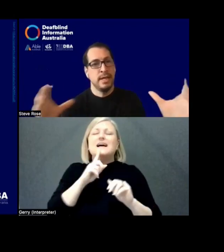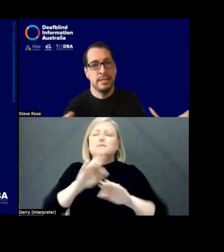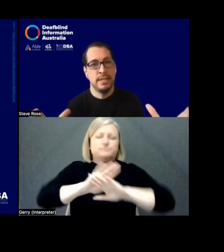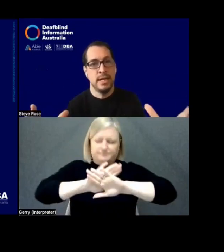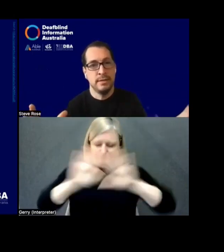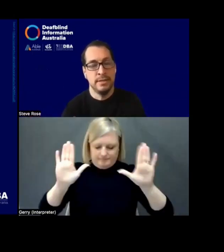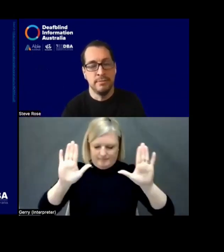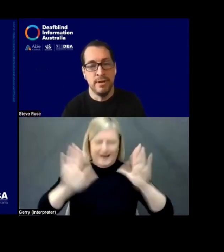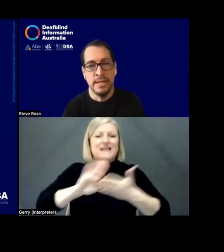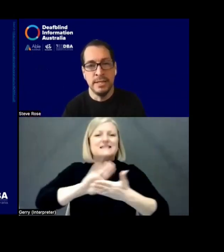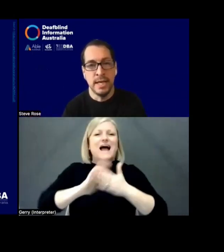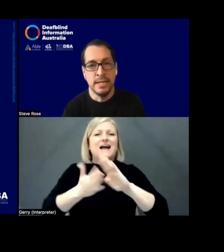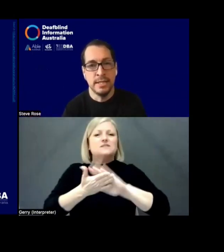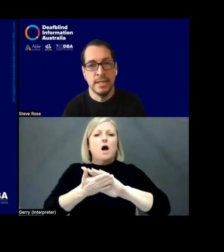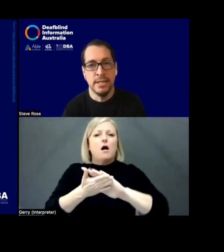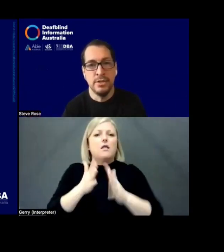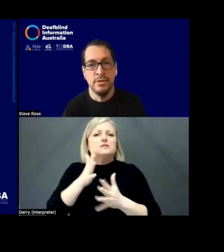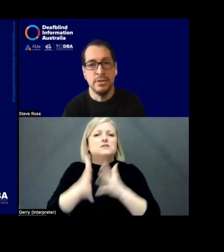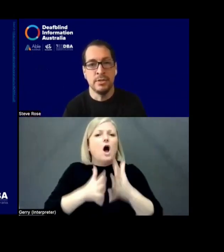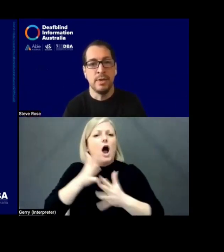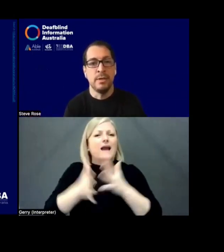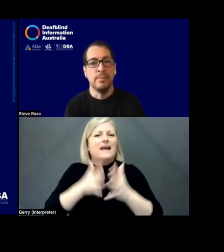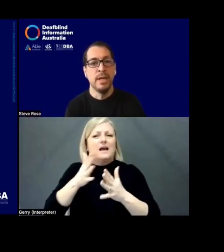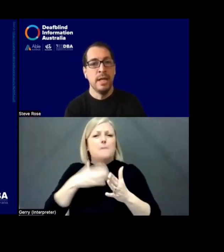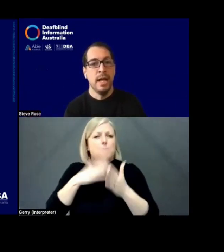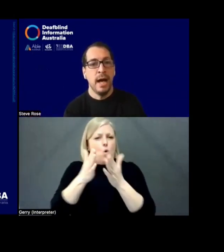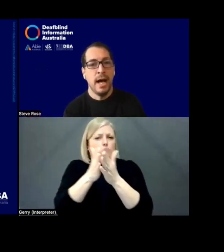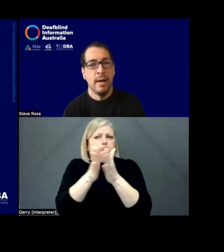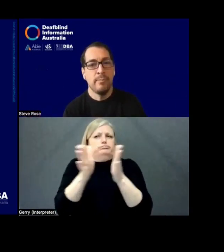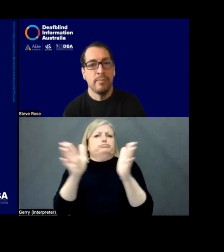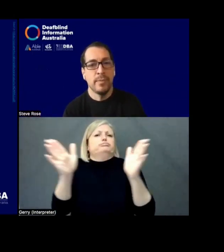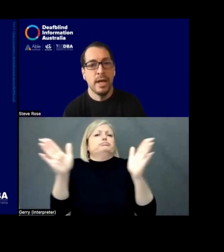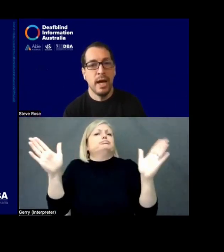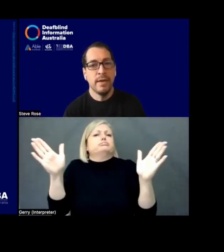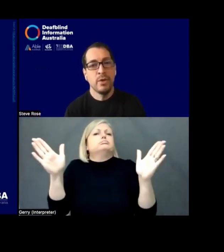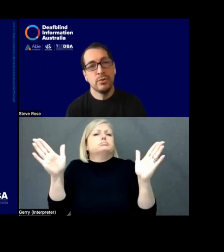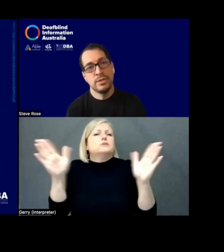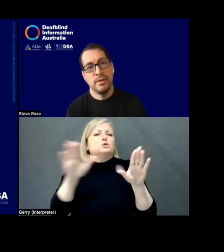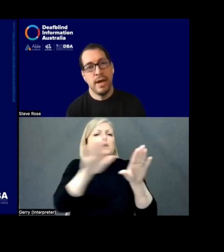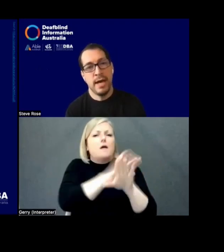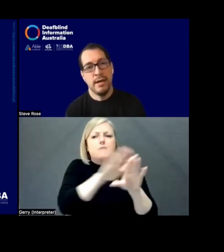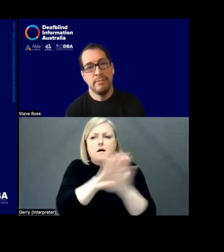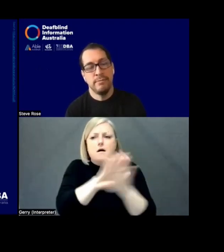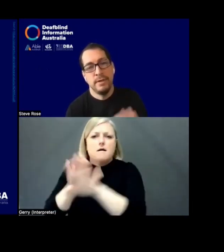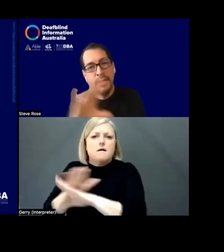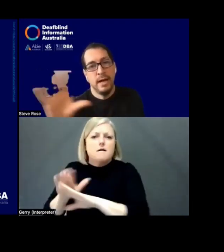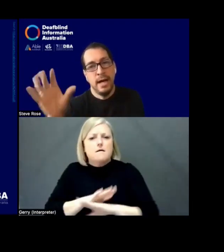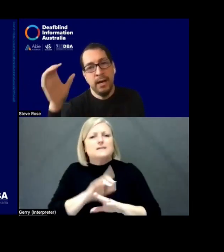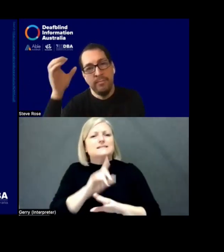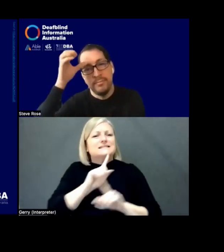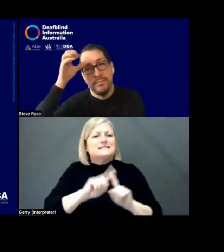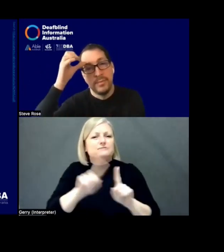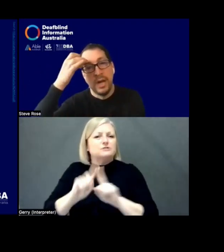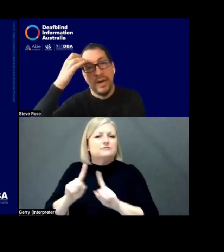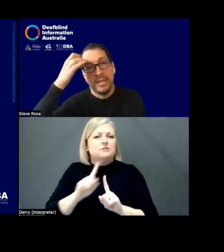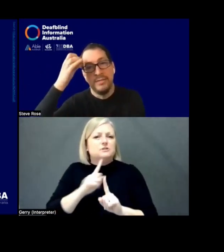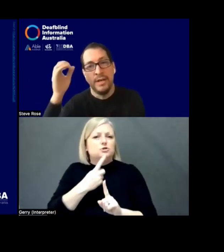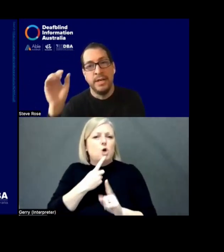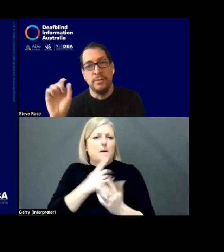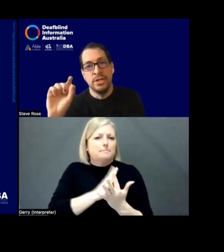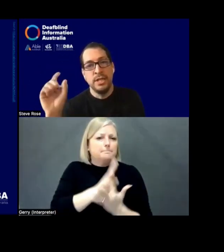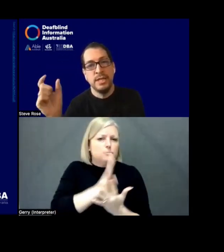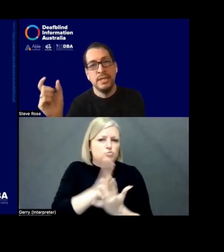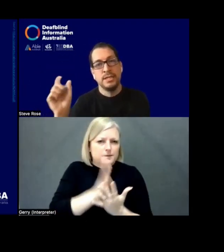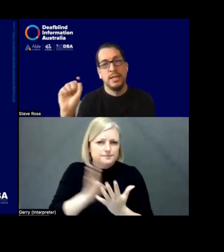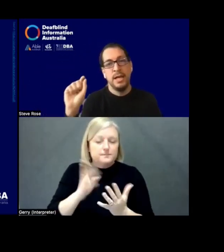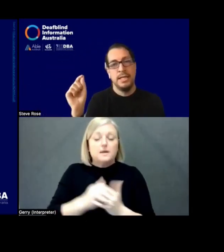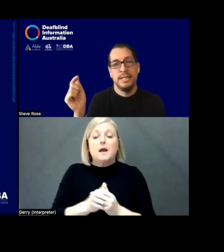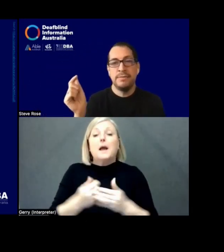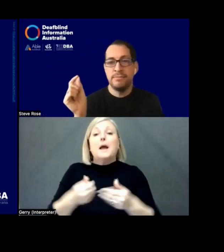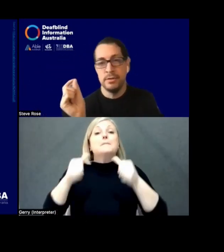So that's a phrase that gets used as well. And we have 'co-active signing' which I think is a slightly different